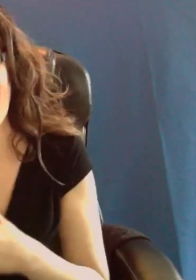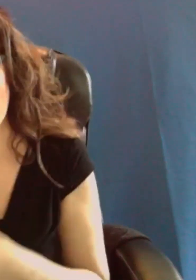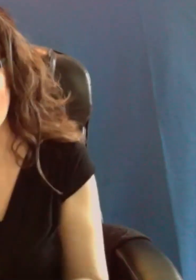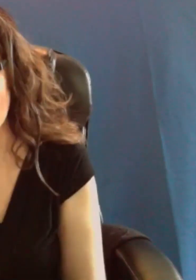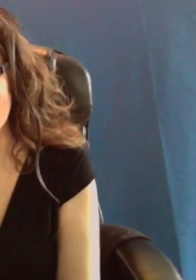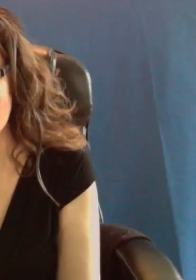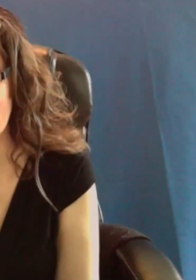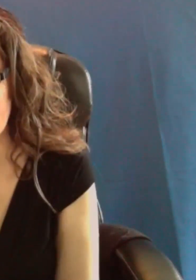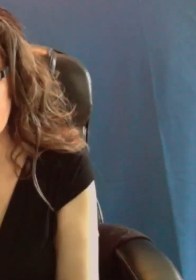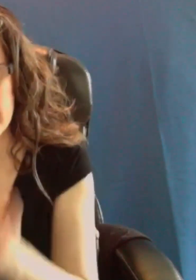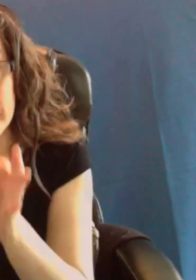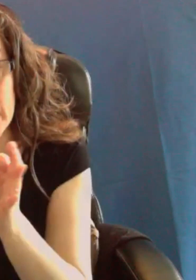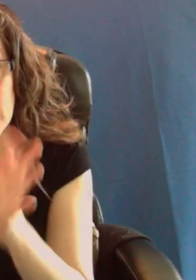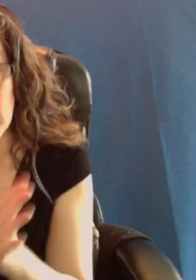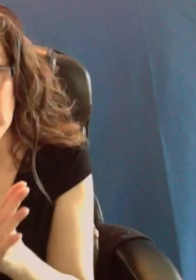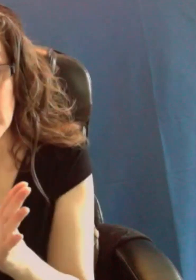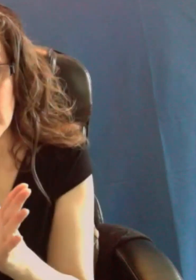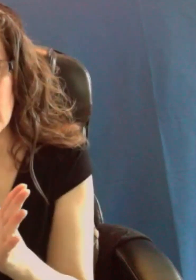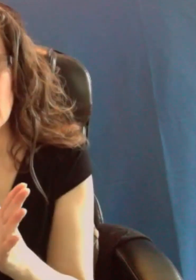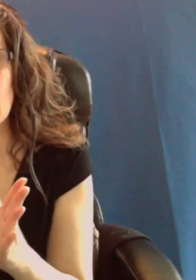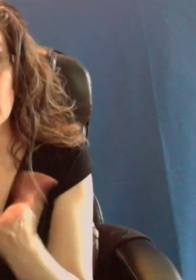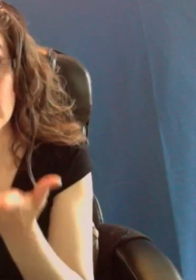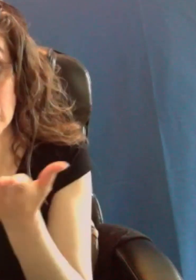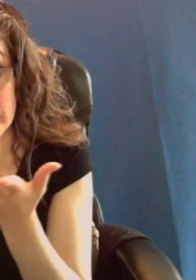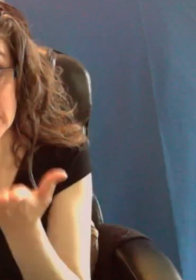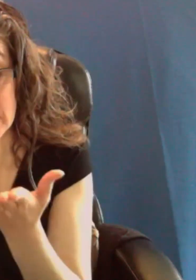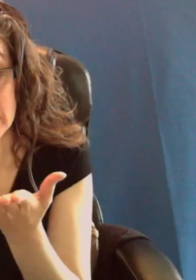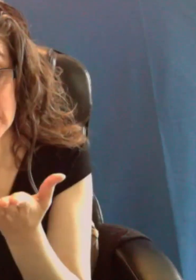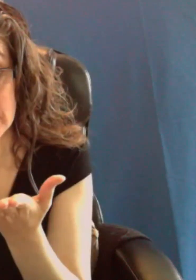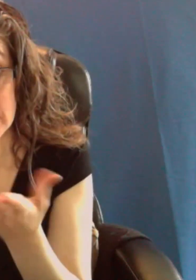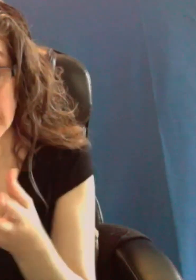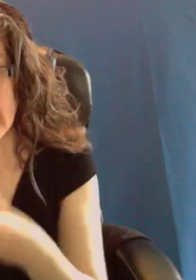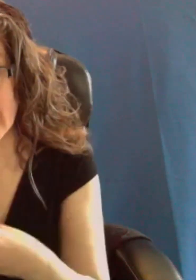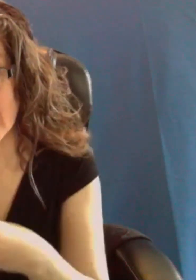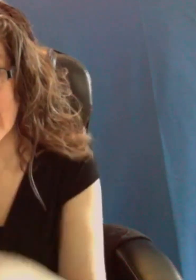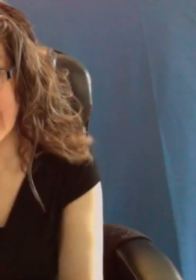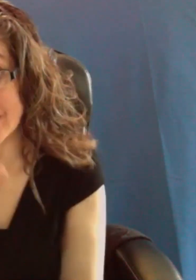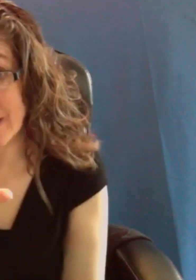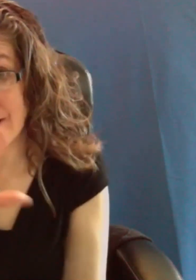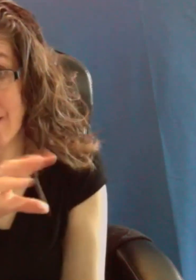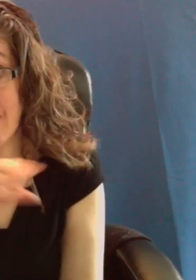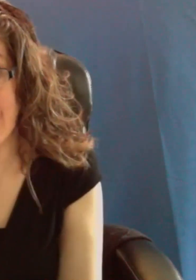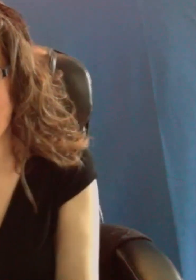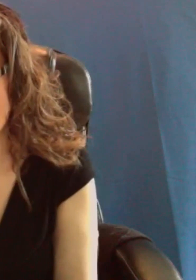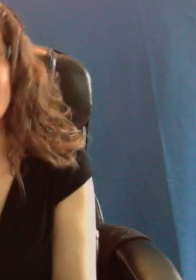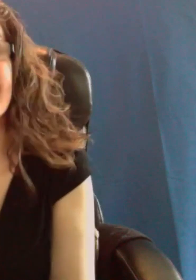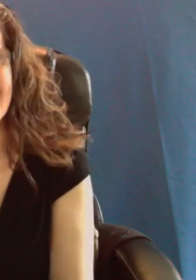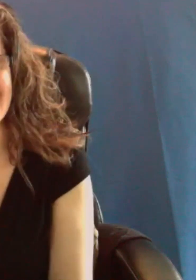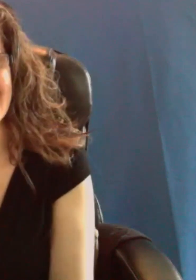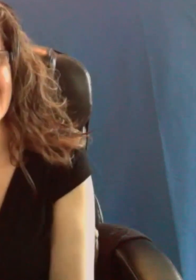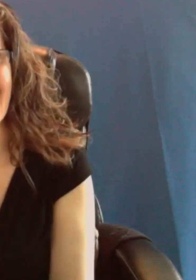Interpreter Services included ASL and Certified Deaf Interpreters.